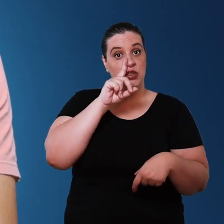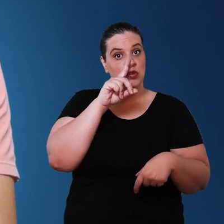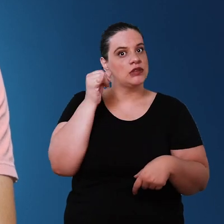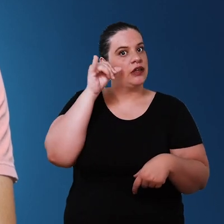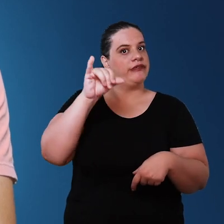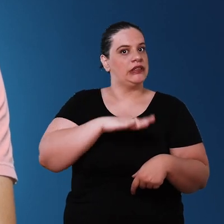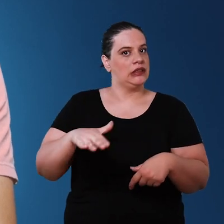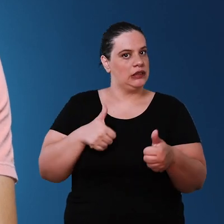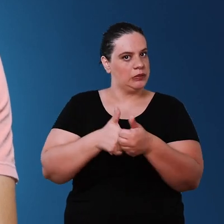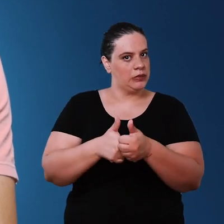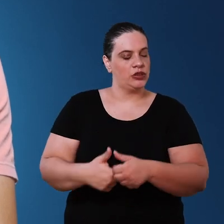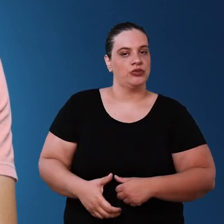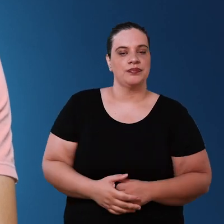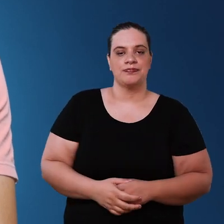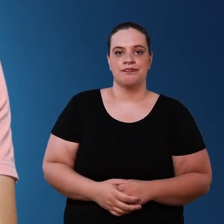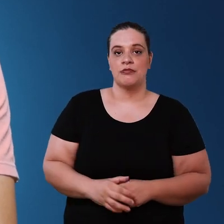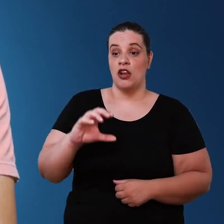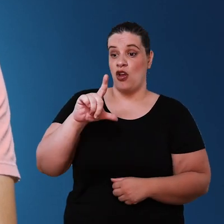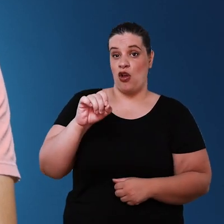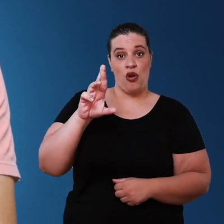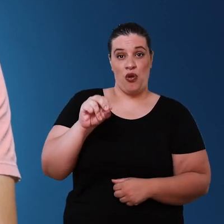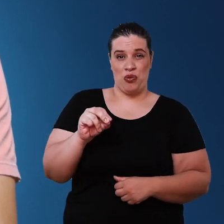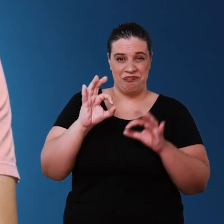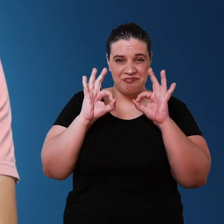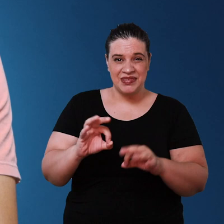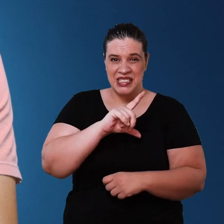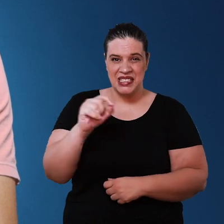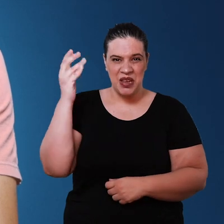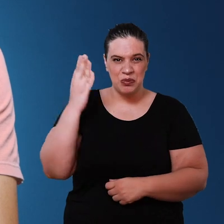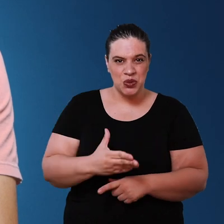children And in addition, chlorine is not capable of guaranteeing Total efficiency against